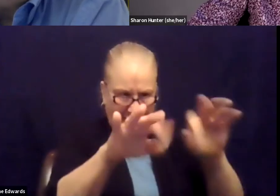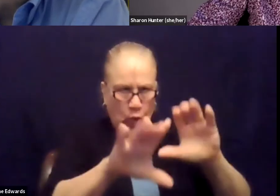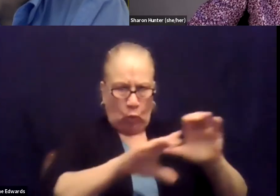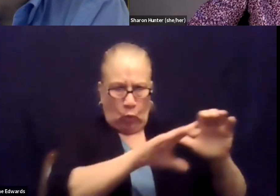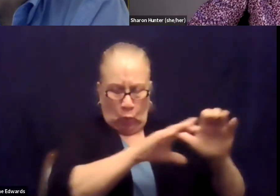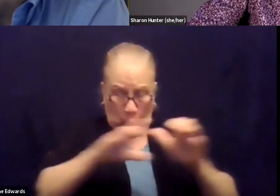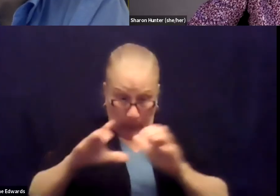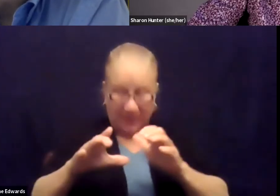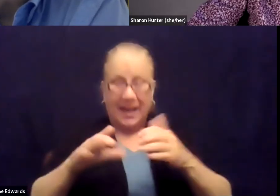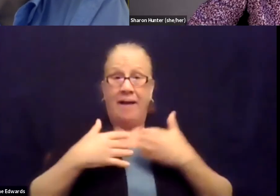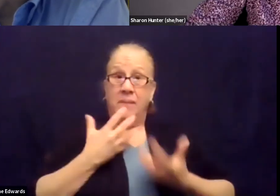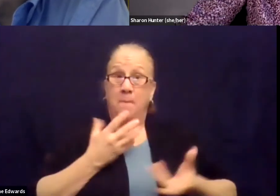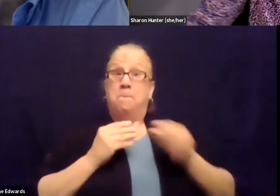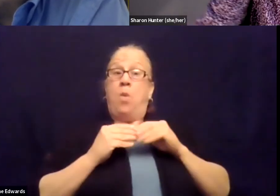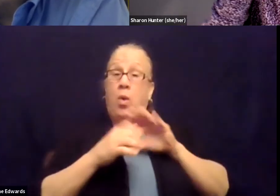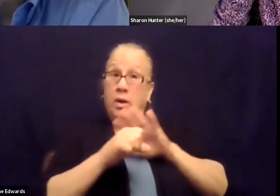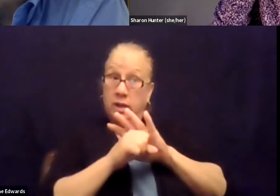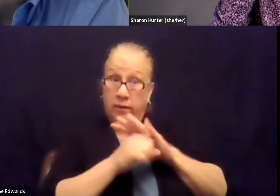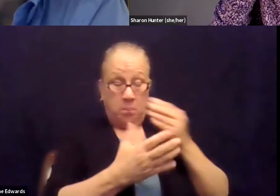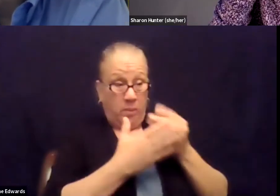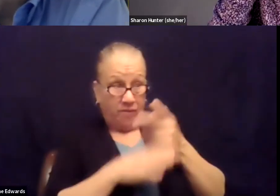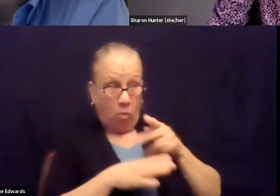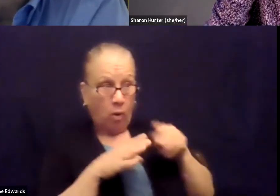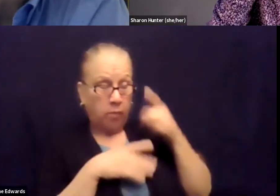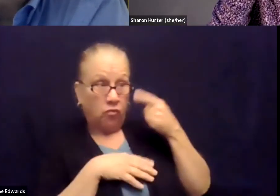had more than enough money for the programming they could do because they could not do much in